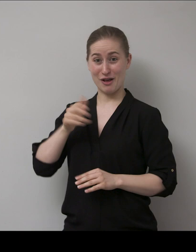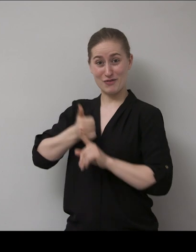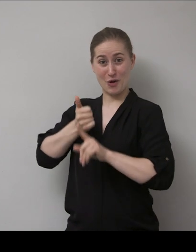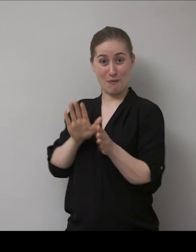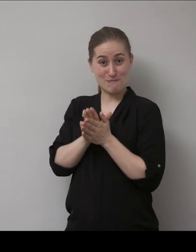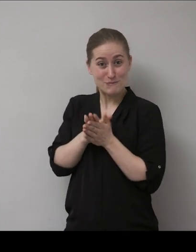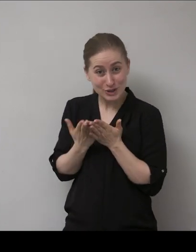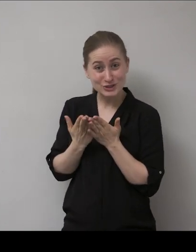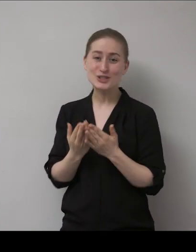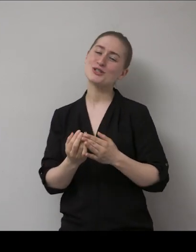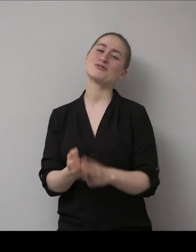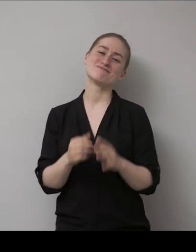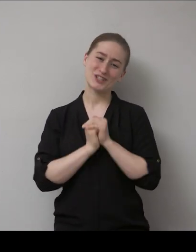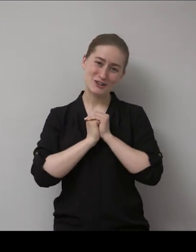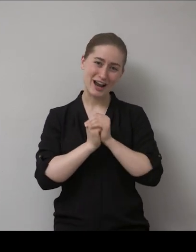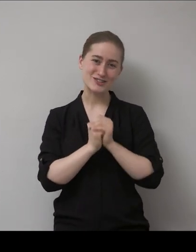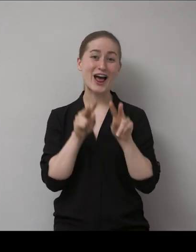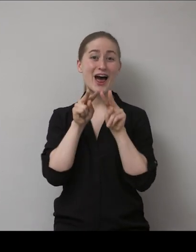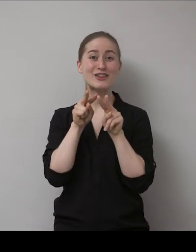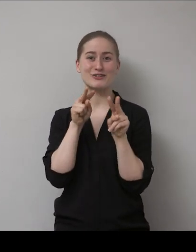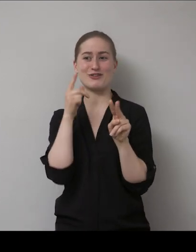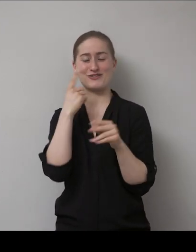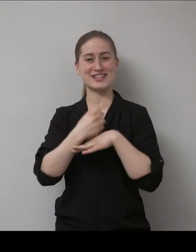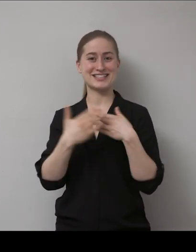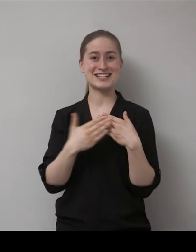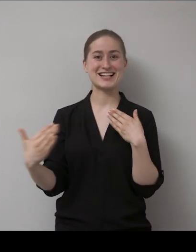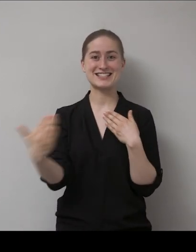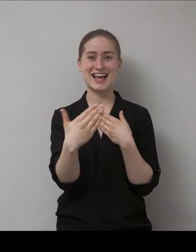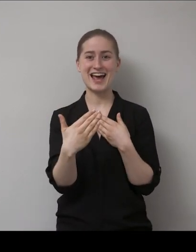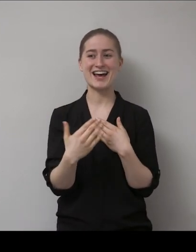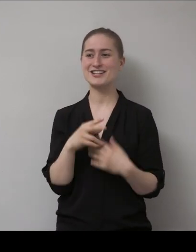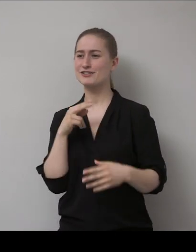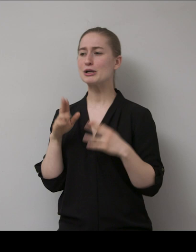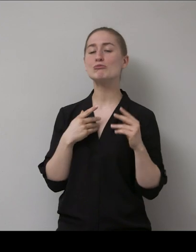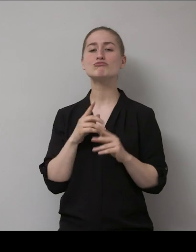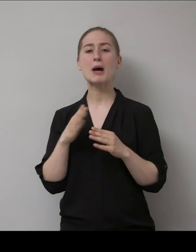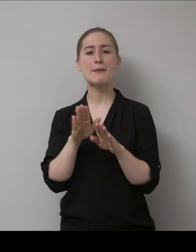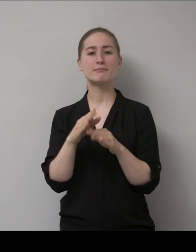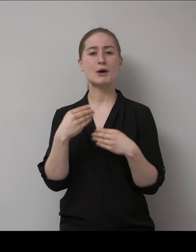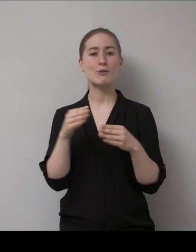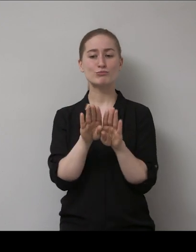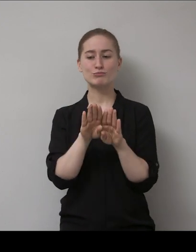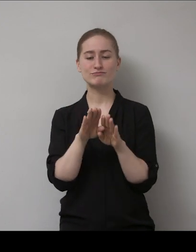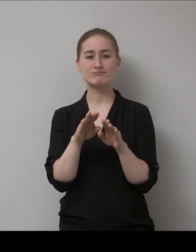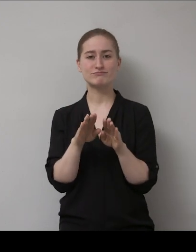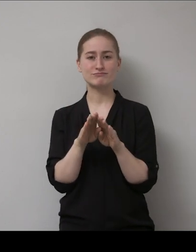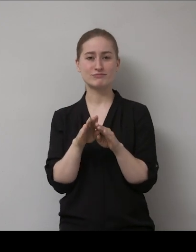So congratulations, and I look forward, in the days ahead, to strolling into a bookstore and picking up a copy of your book.